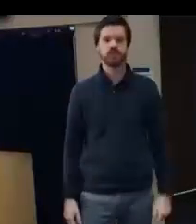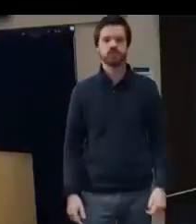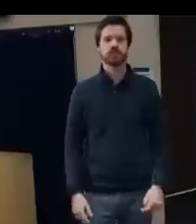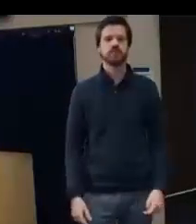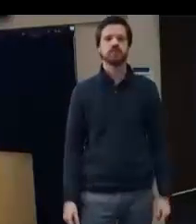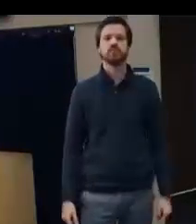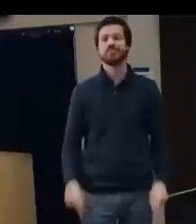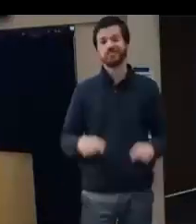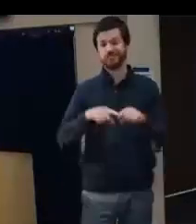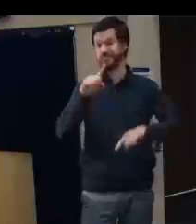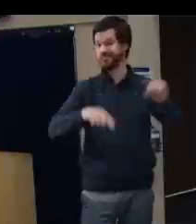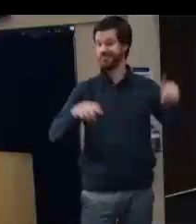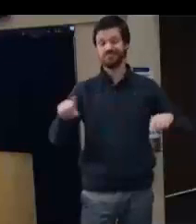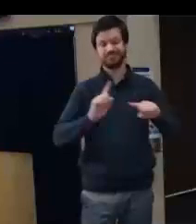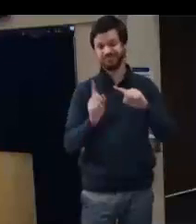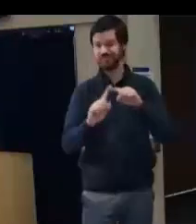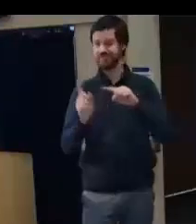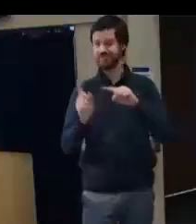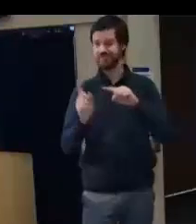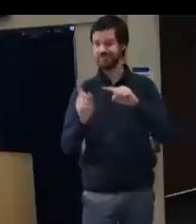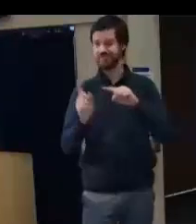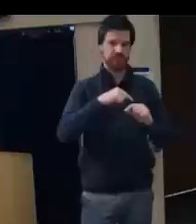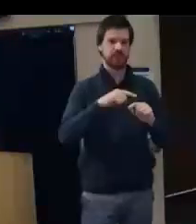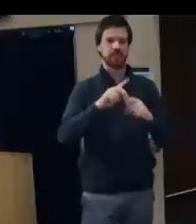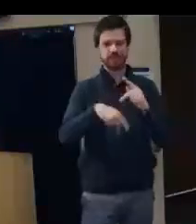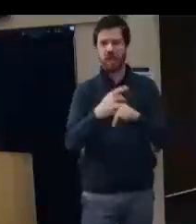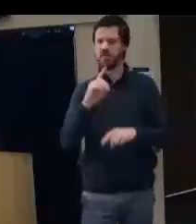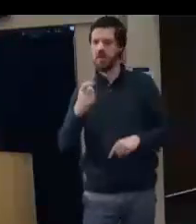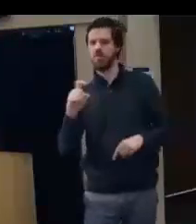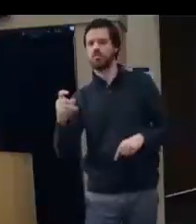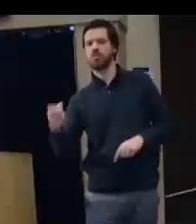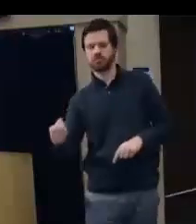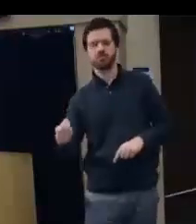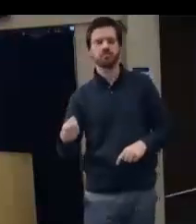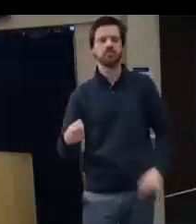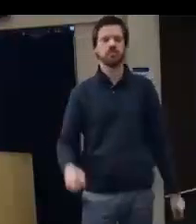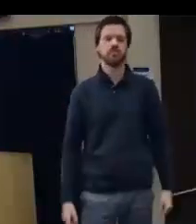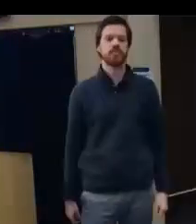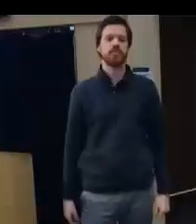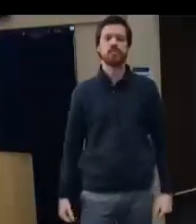population so there are dozen of different types of diagnosis anatomically they range